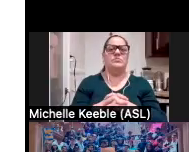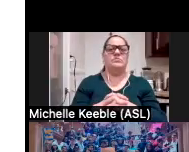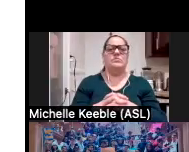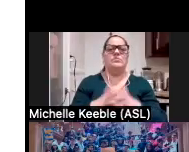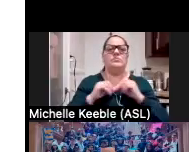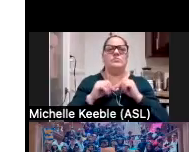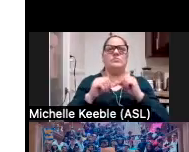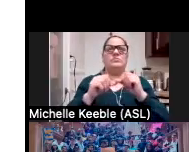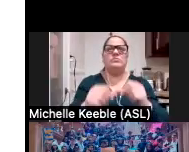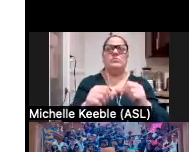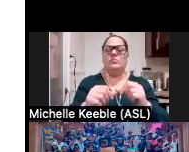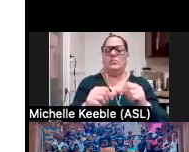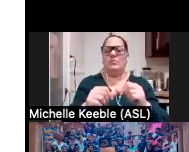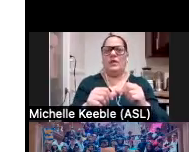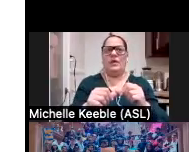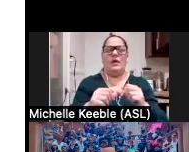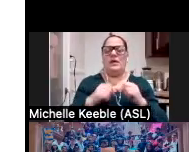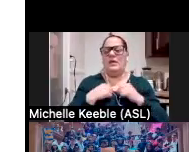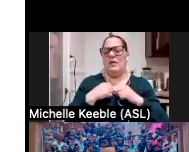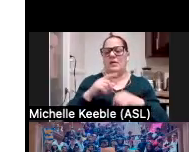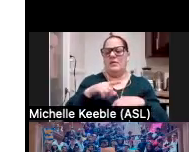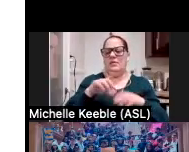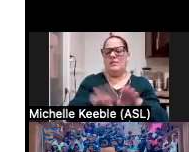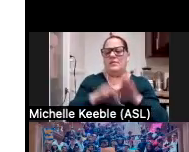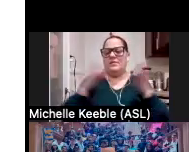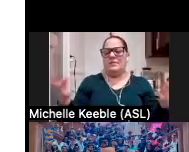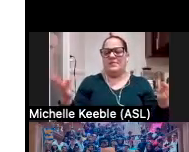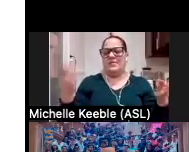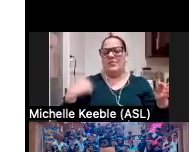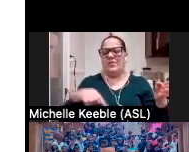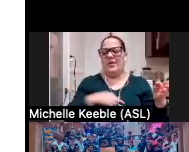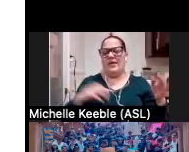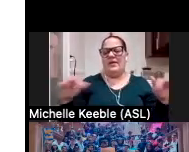and our public opening is in February now due to a flood that we had um unfortunately on Veterans